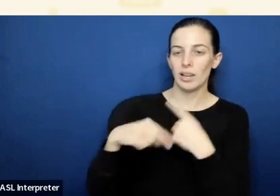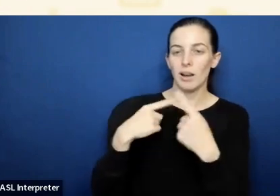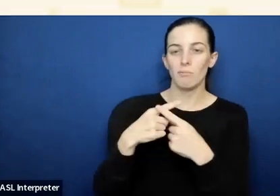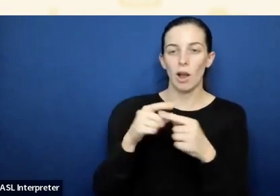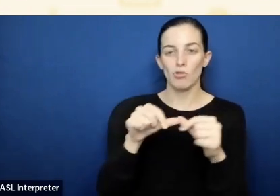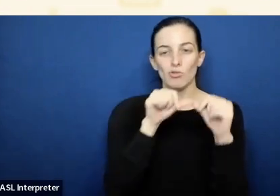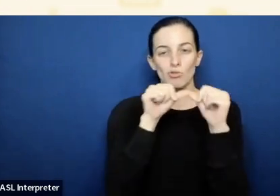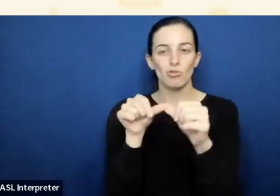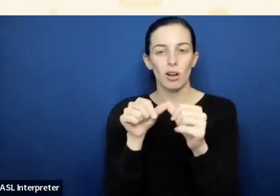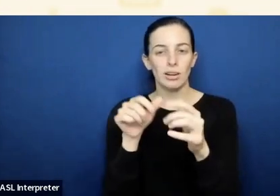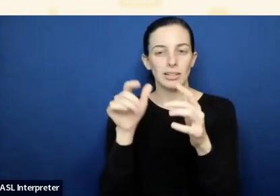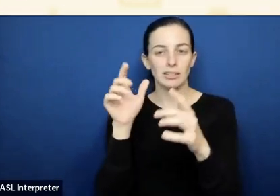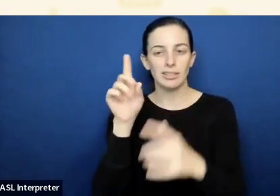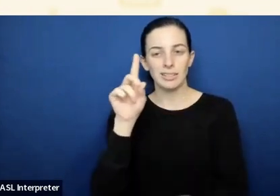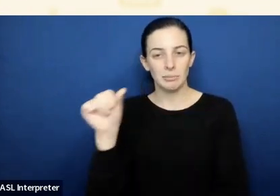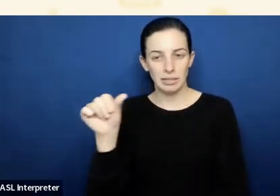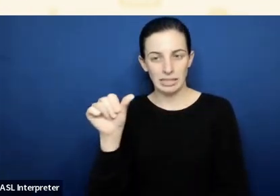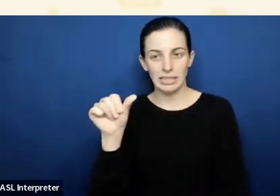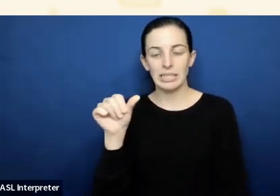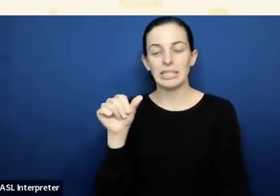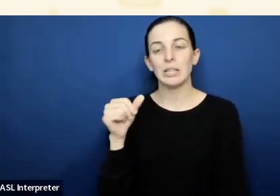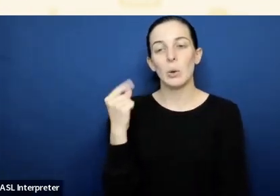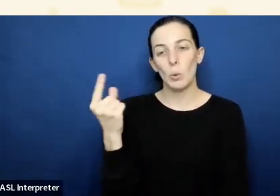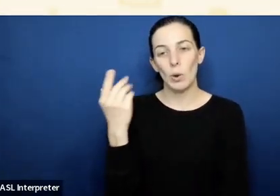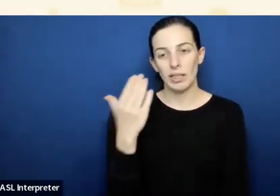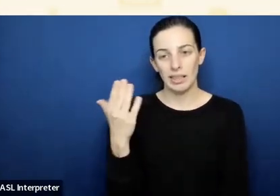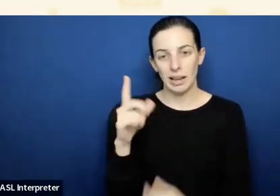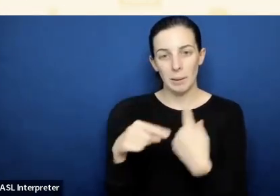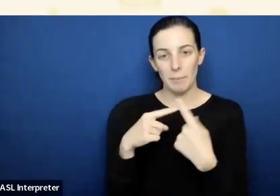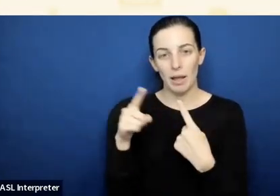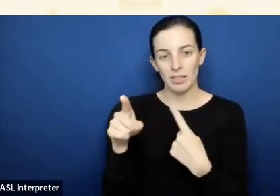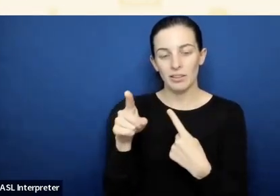Olzem is a remarkable WordPress enthusiast known